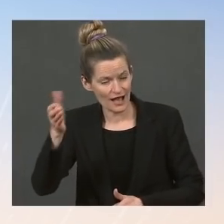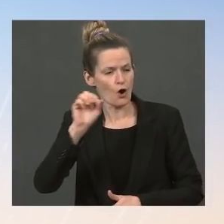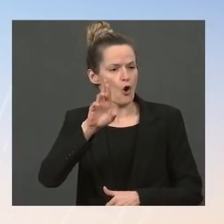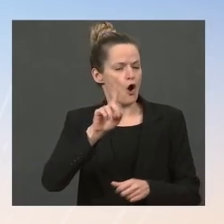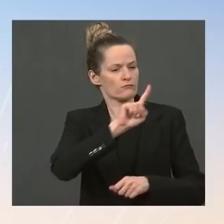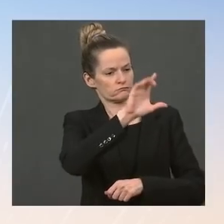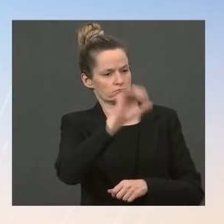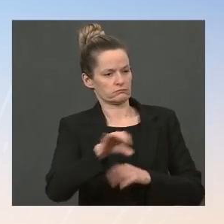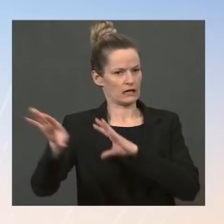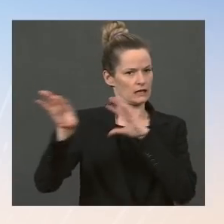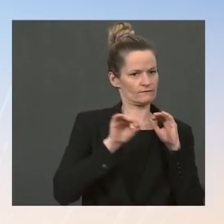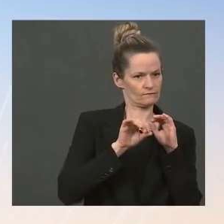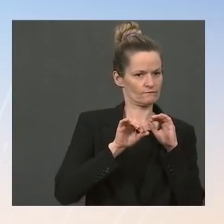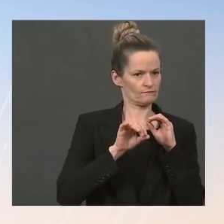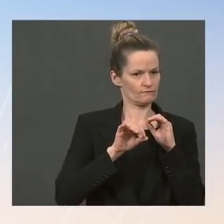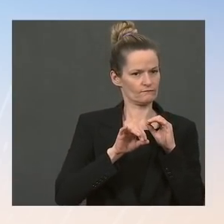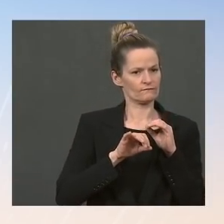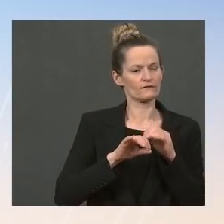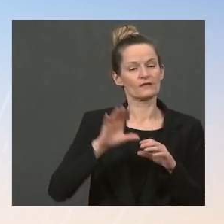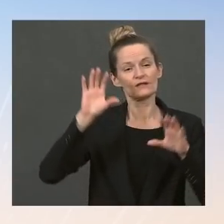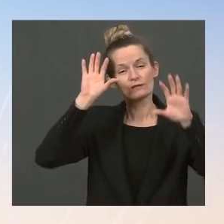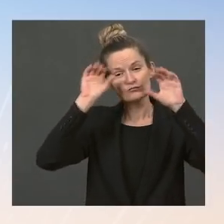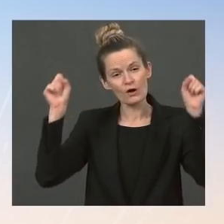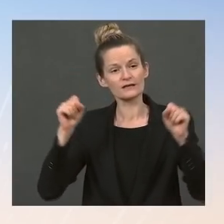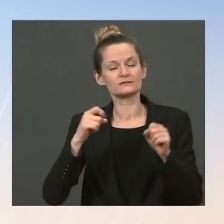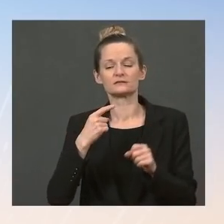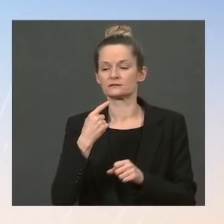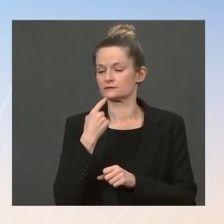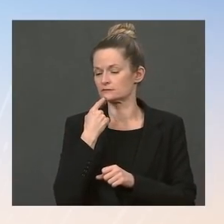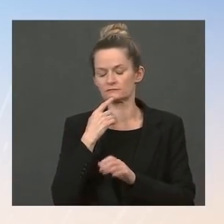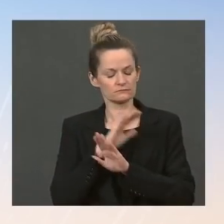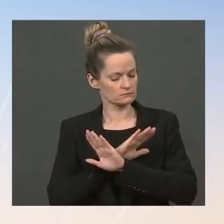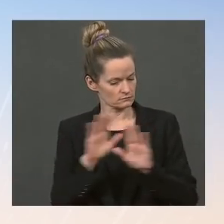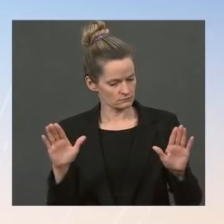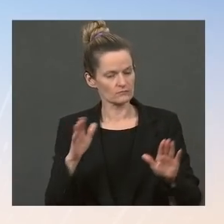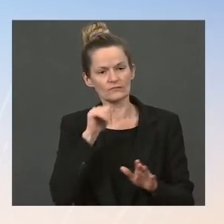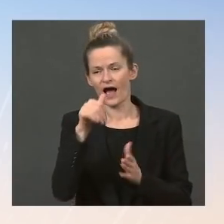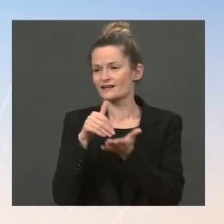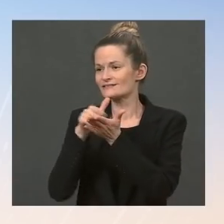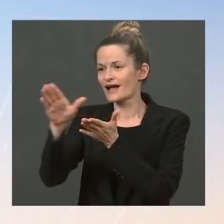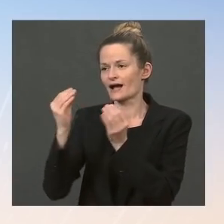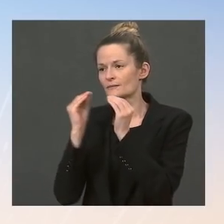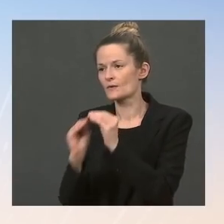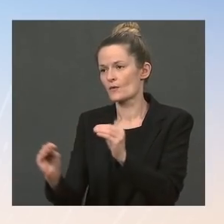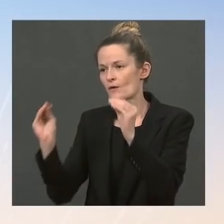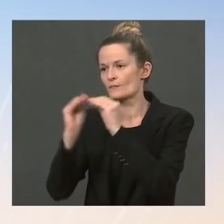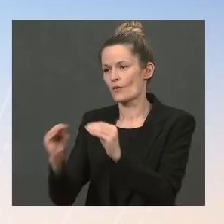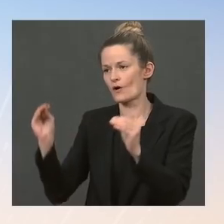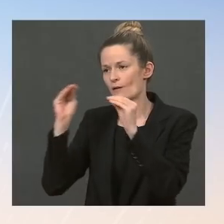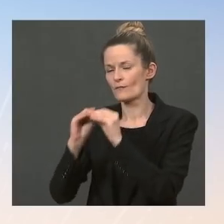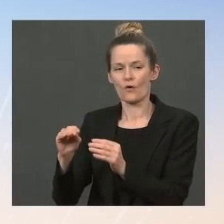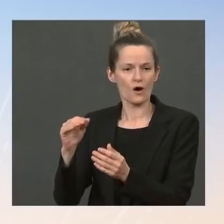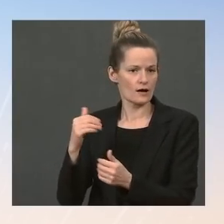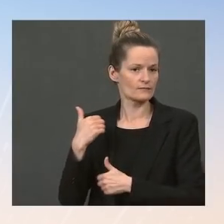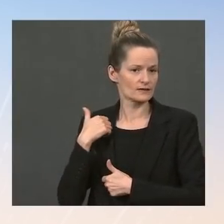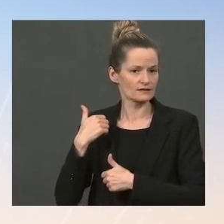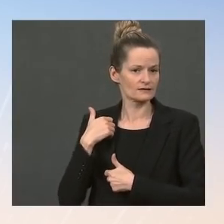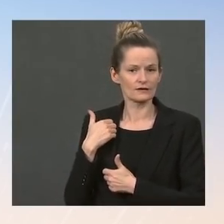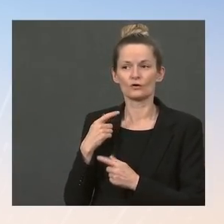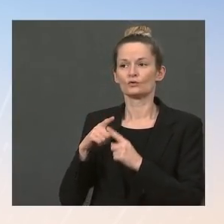and thousands more troops to fight a war the Afghans did not want to fight themselves. The Press: And then I want to get also to the debt limit. Ms. Psaki: Sure.